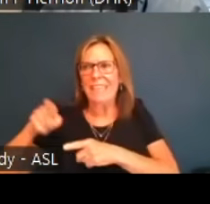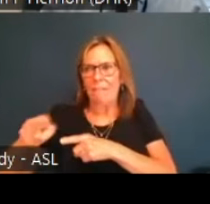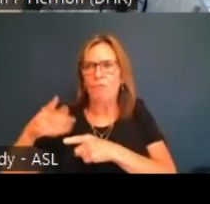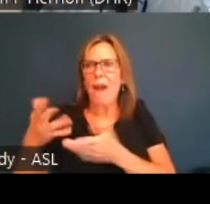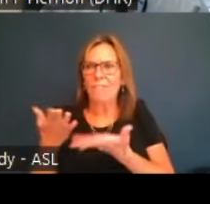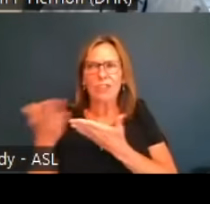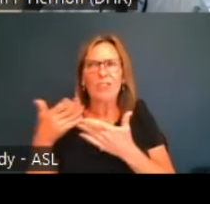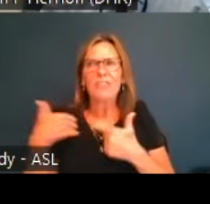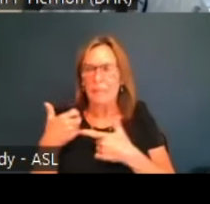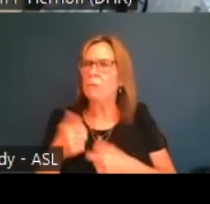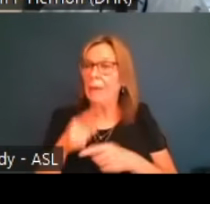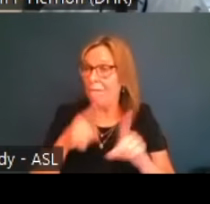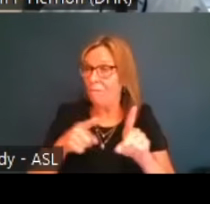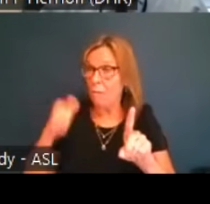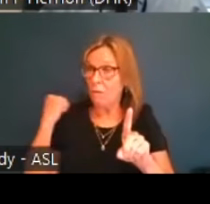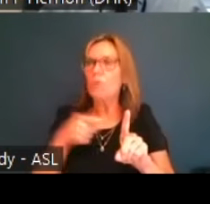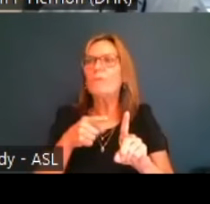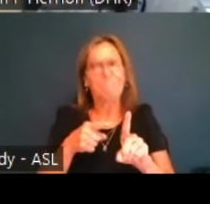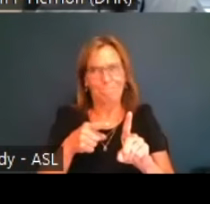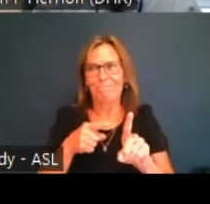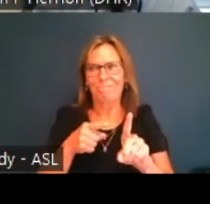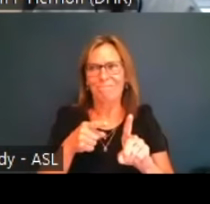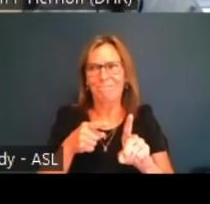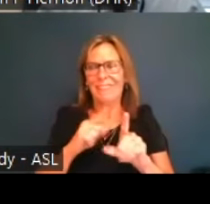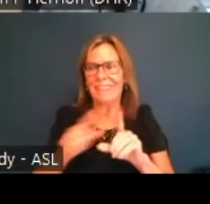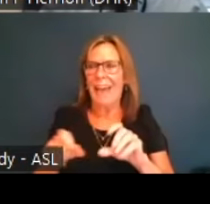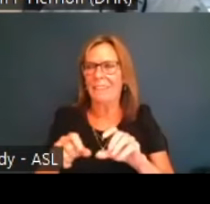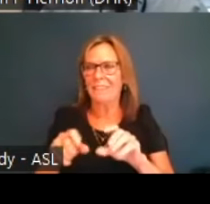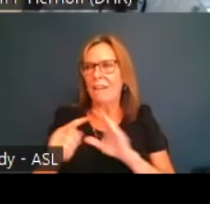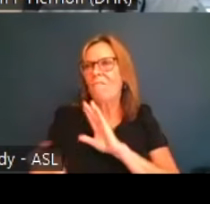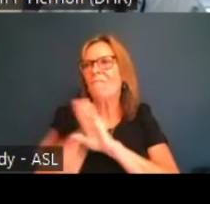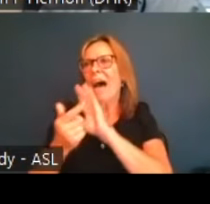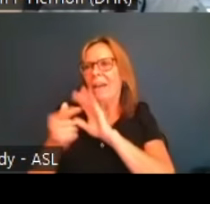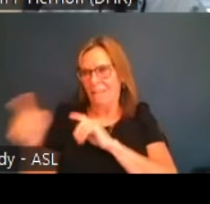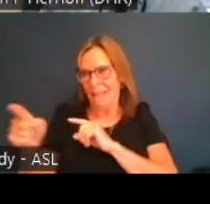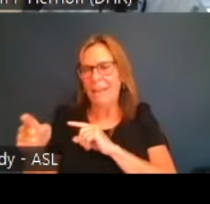state law and Federal Fair Housing Act, » ALEX THOMPSON: We have a question from Susan, What